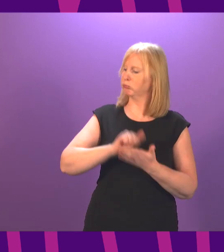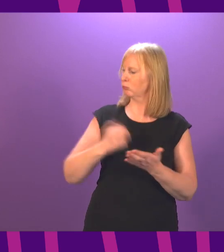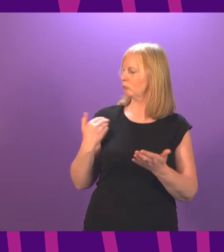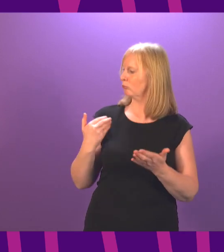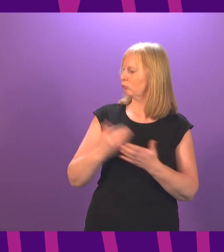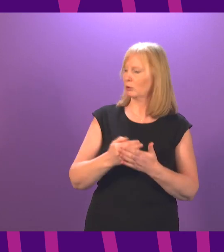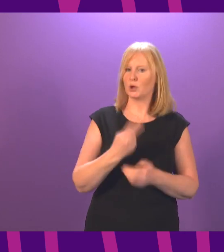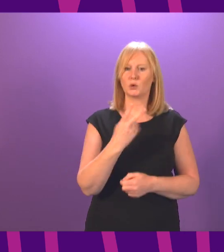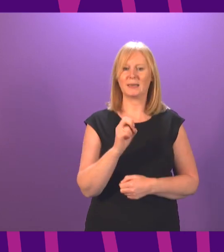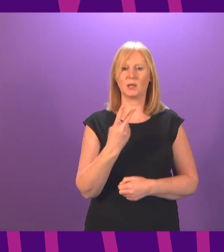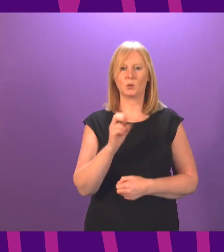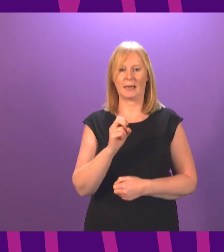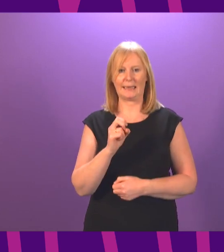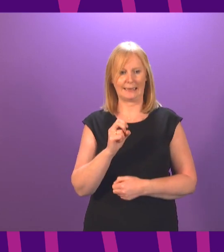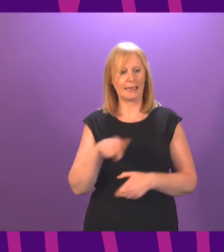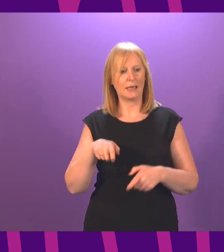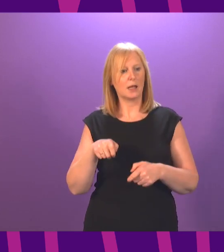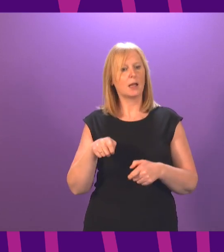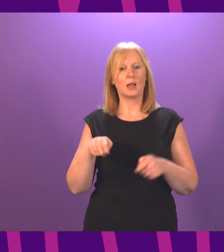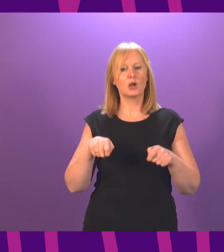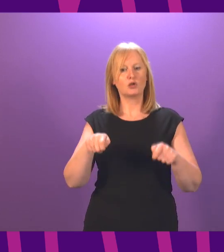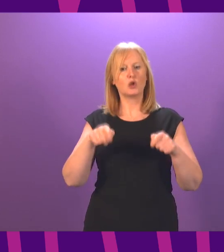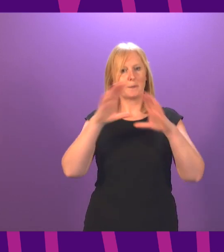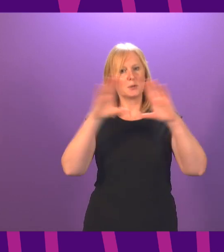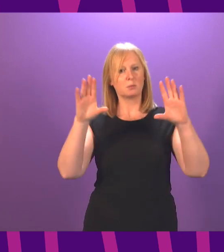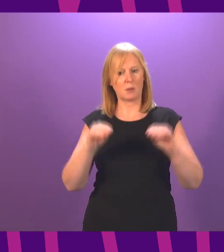2020, such as the supermarkets and online retailers, pay their fair share?